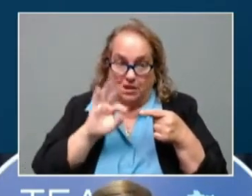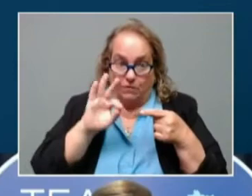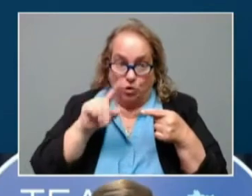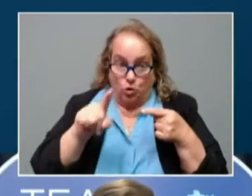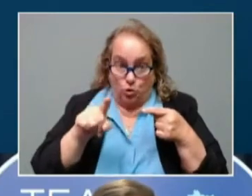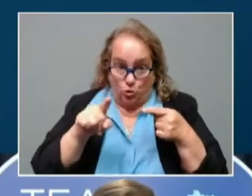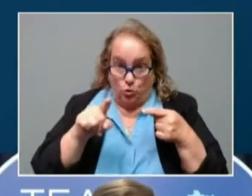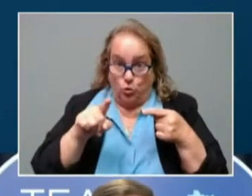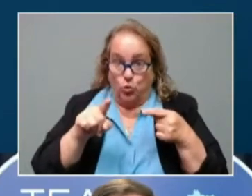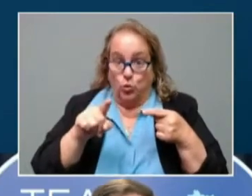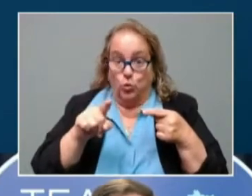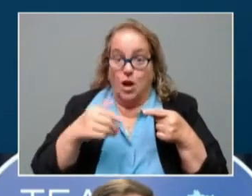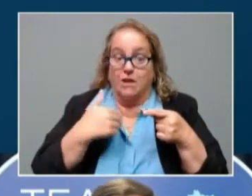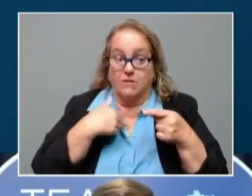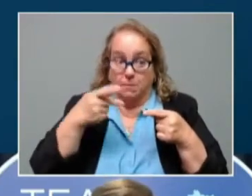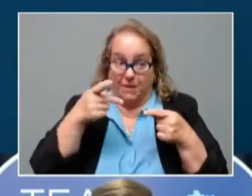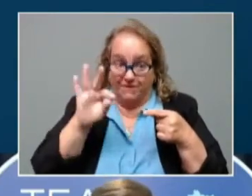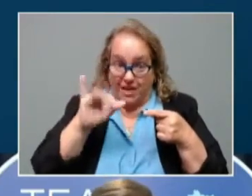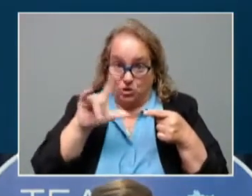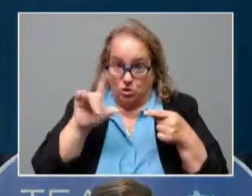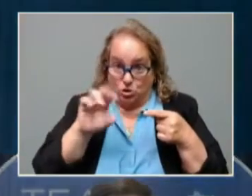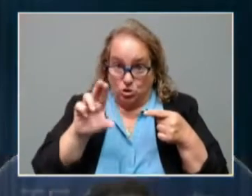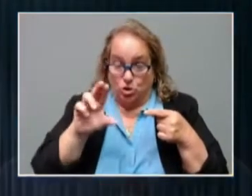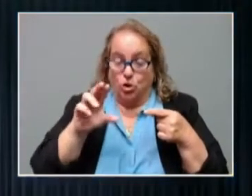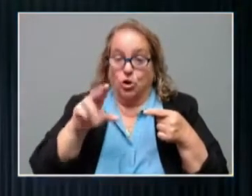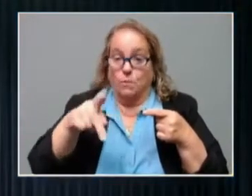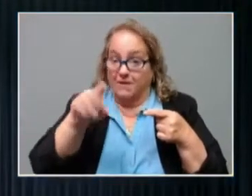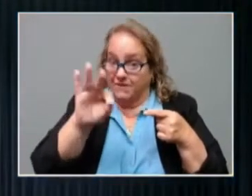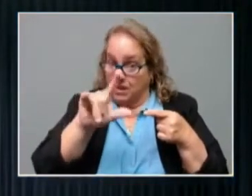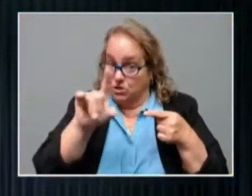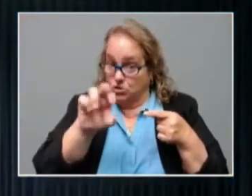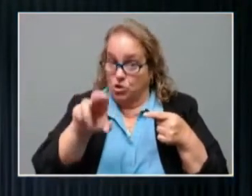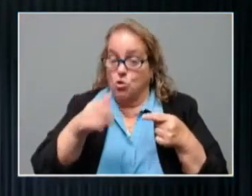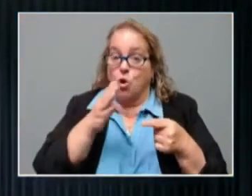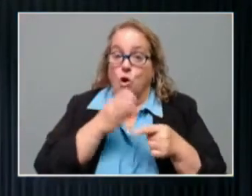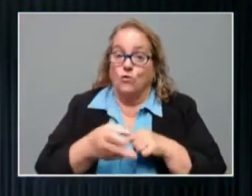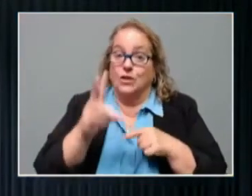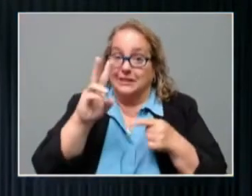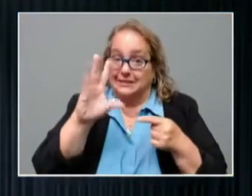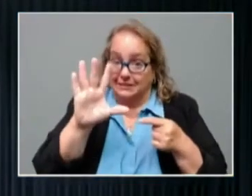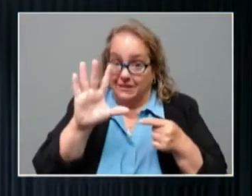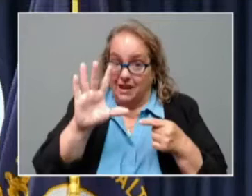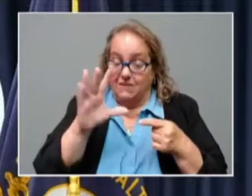Pfizer and you're over 65 and it's been six months since your second shot, go